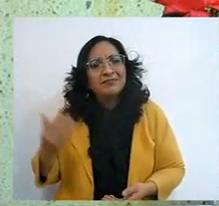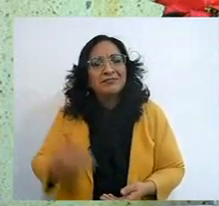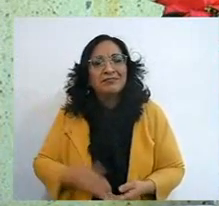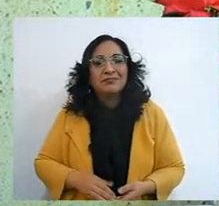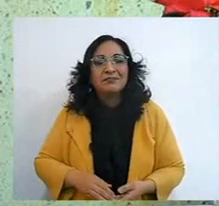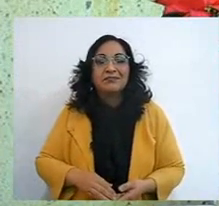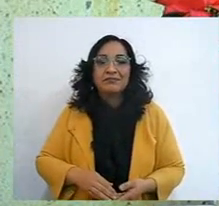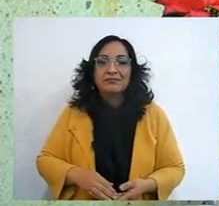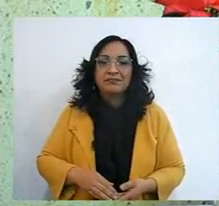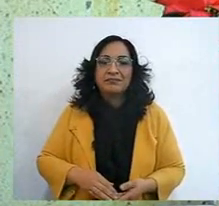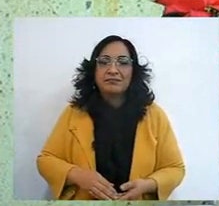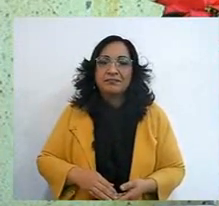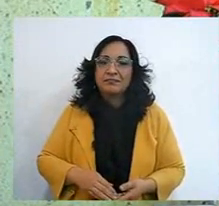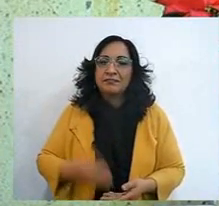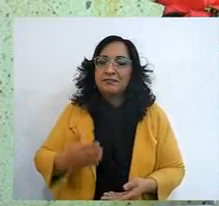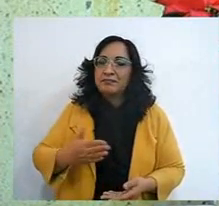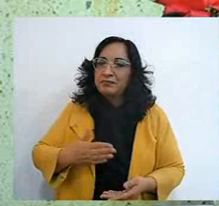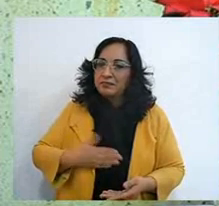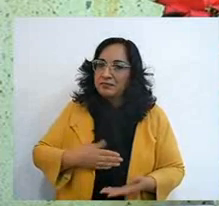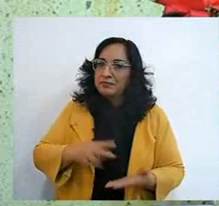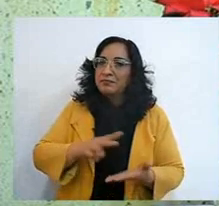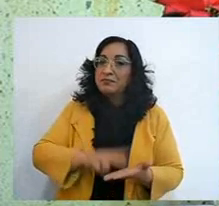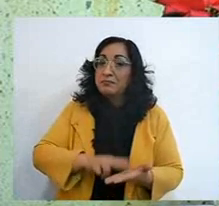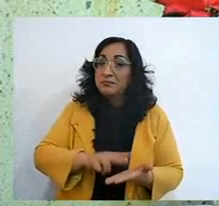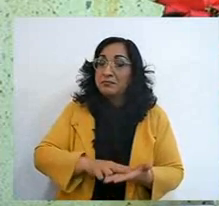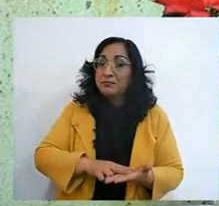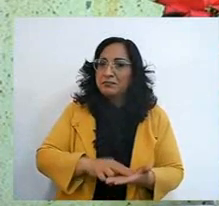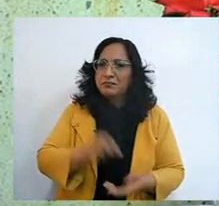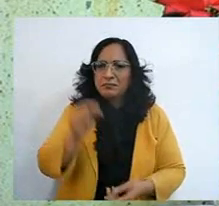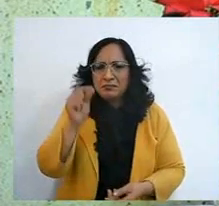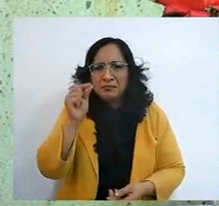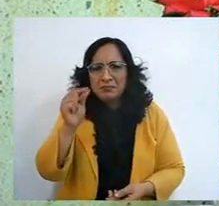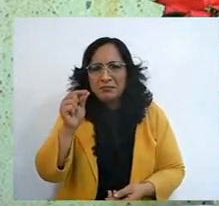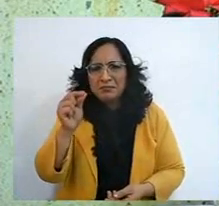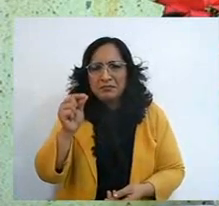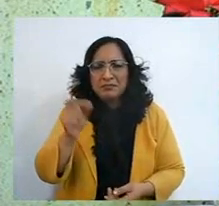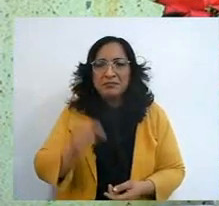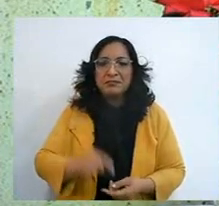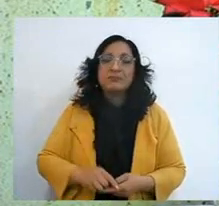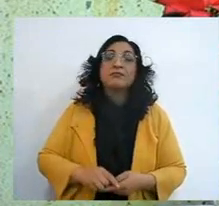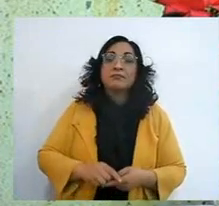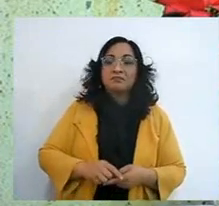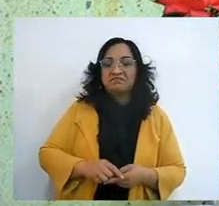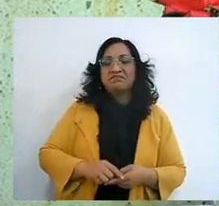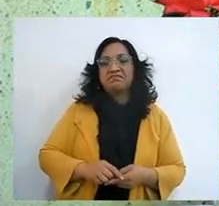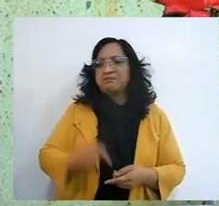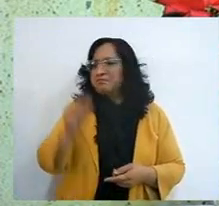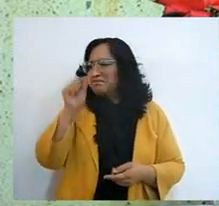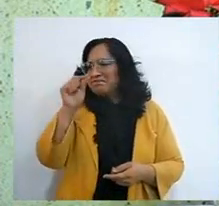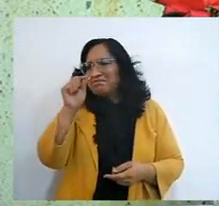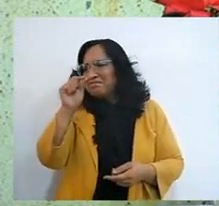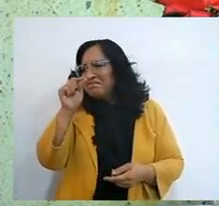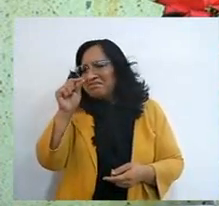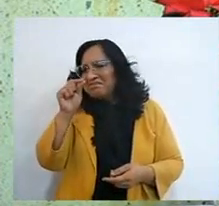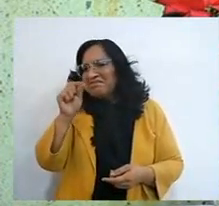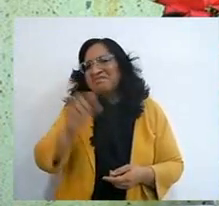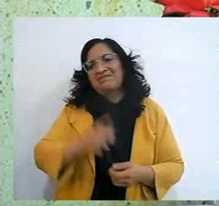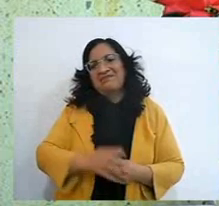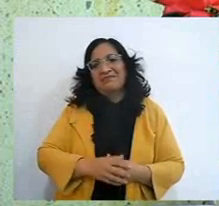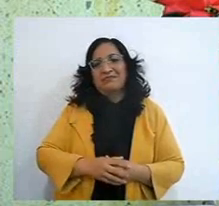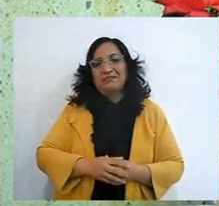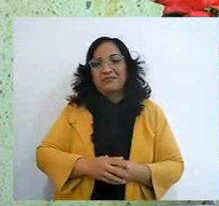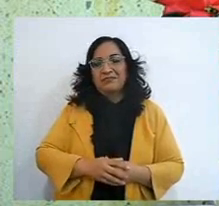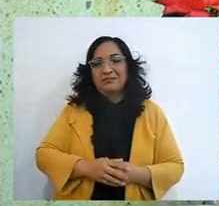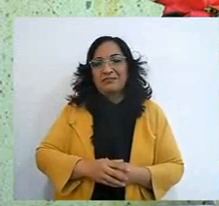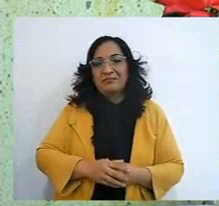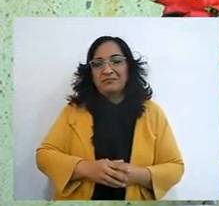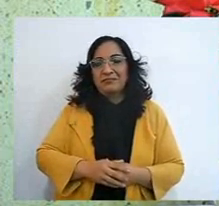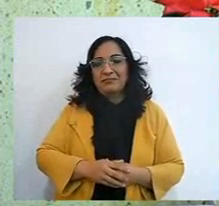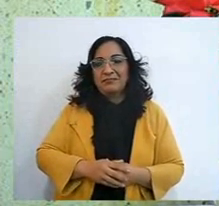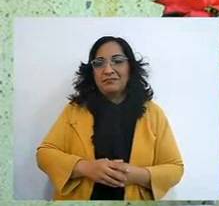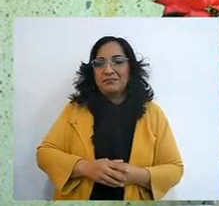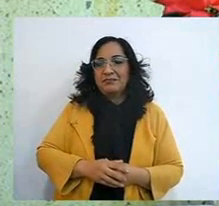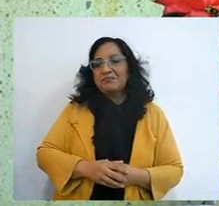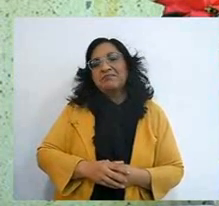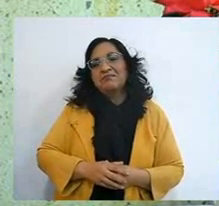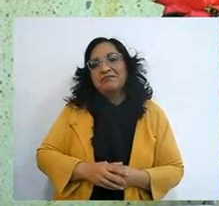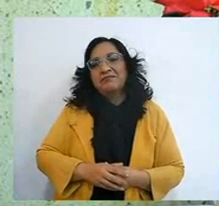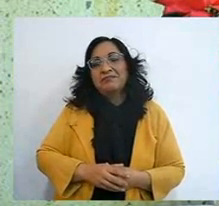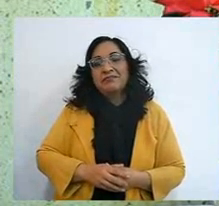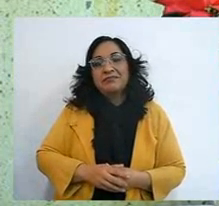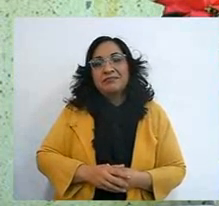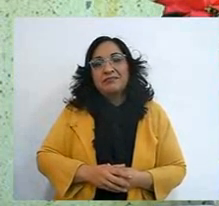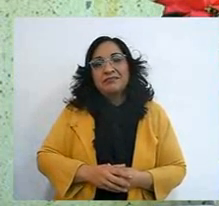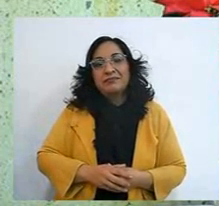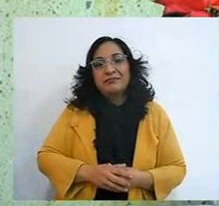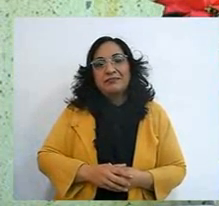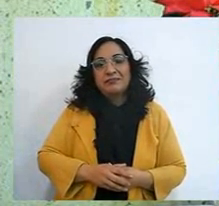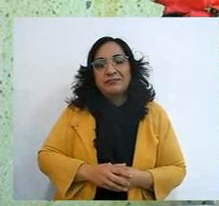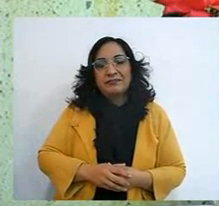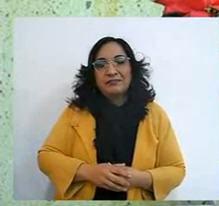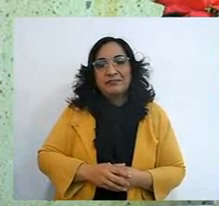my self-esteem, mainly, I was very damaged, so much label, so much stigma,